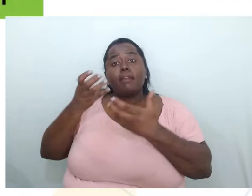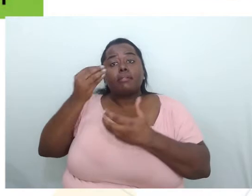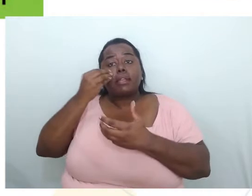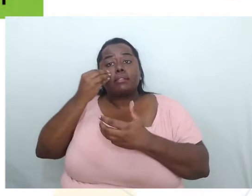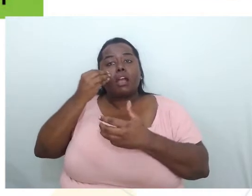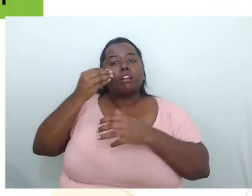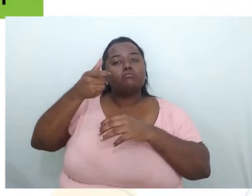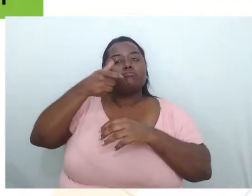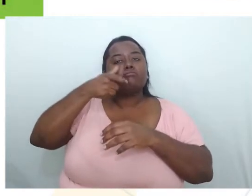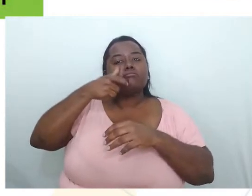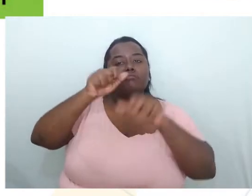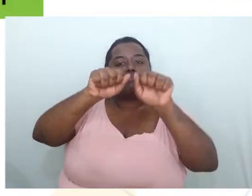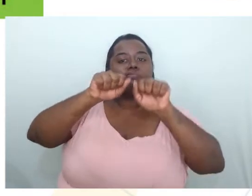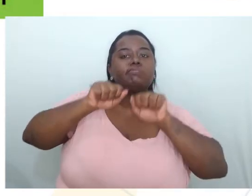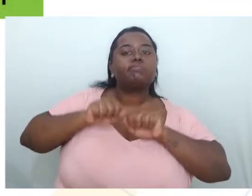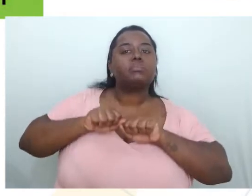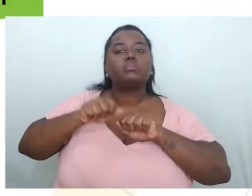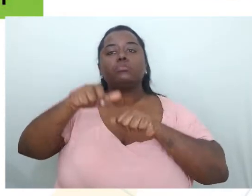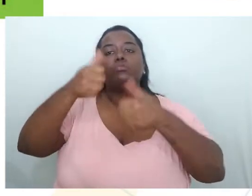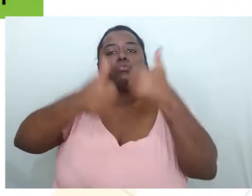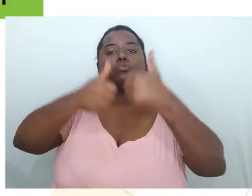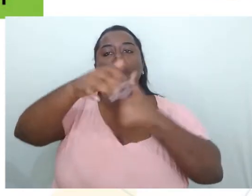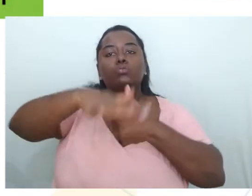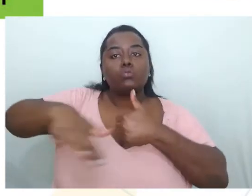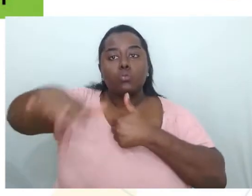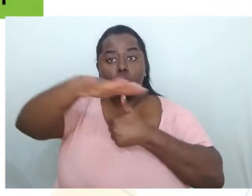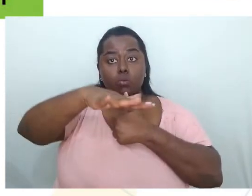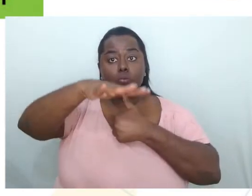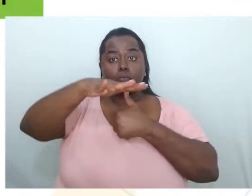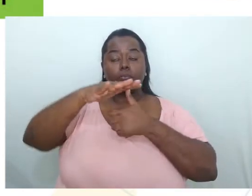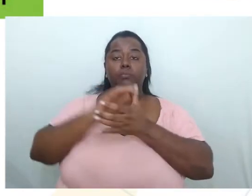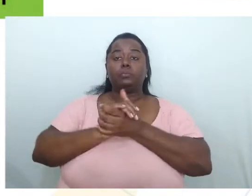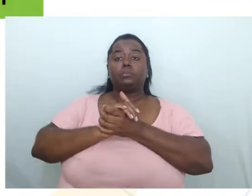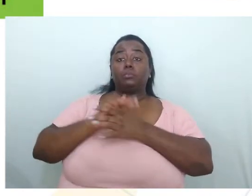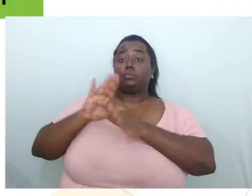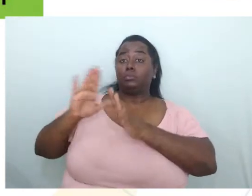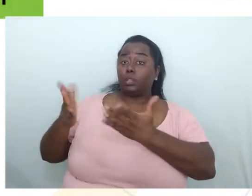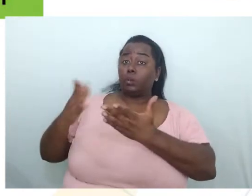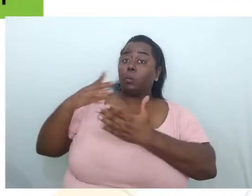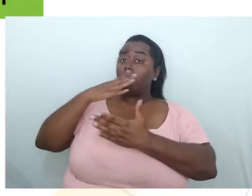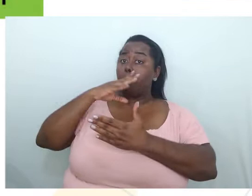trying to look into the field from outside the barriers, so the father is